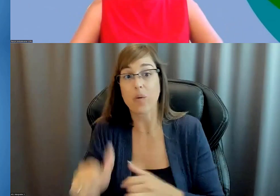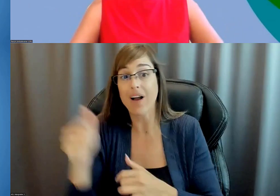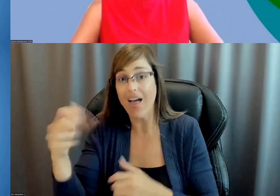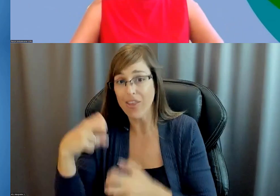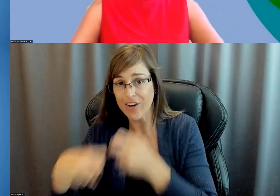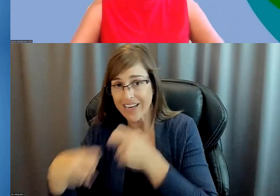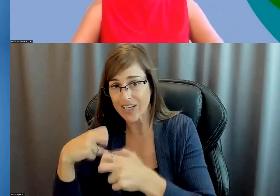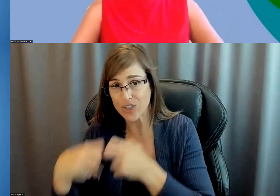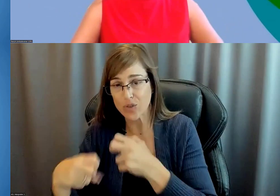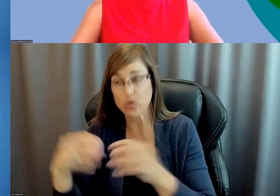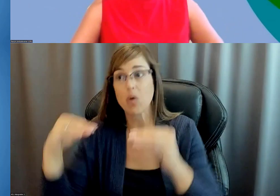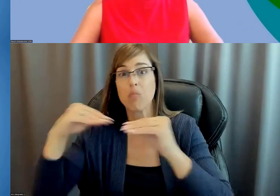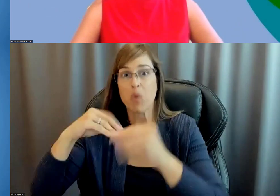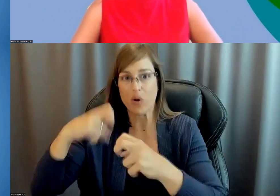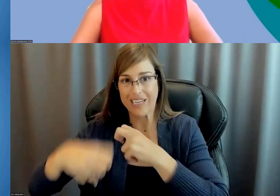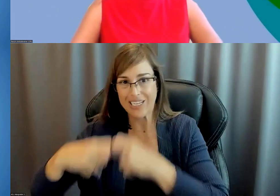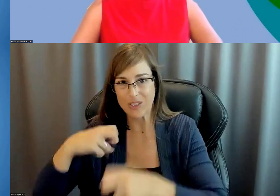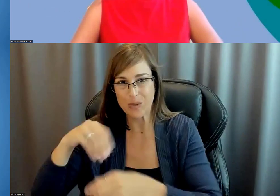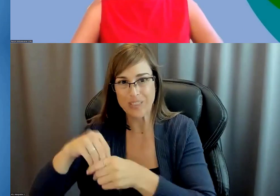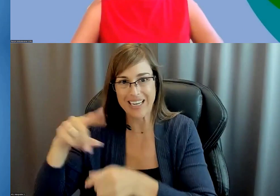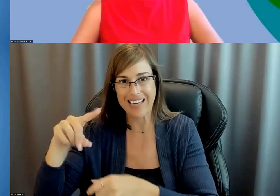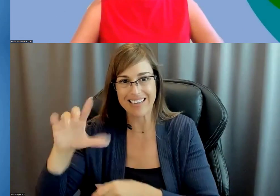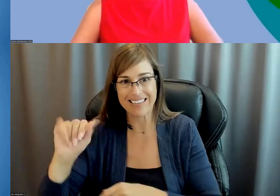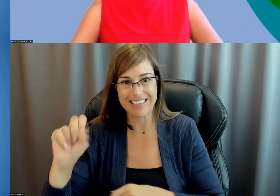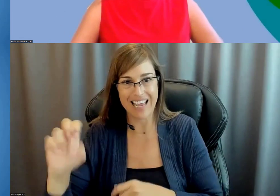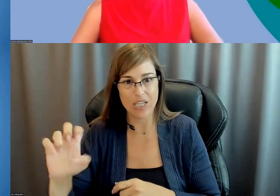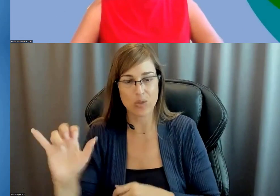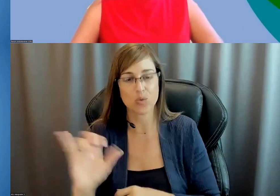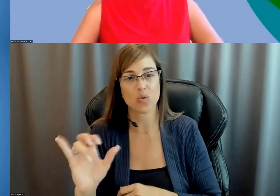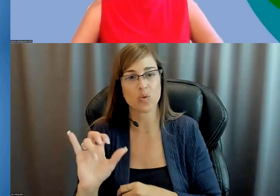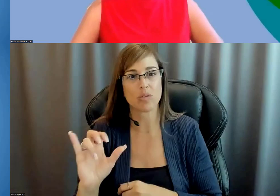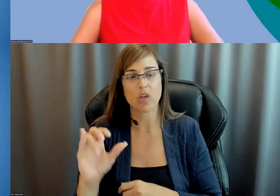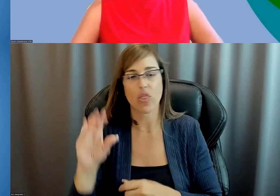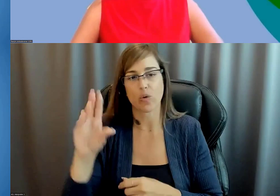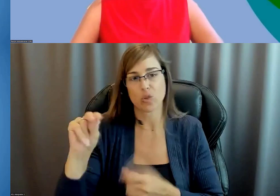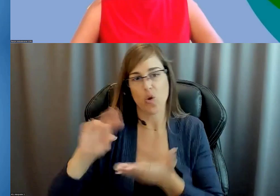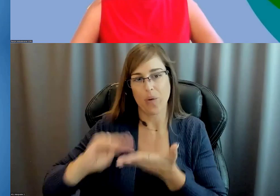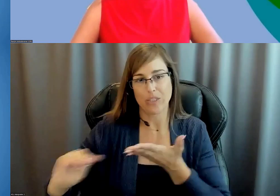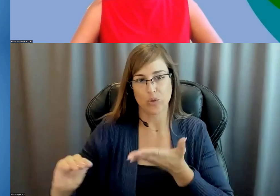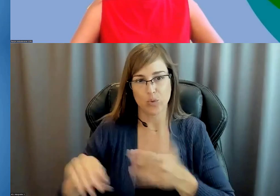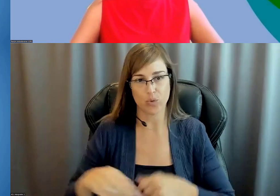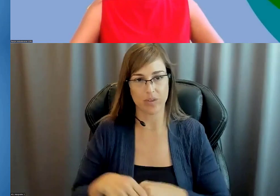more issues in those cases, so it was no excuse to say that,